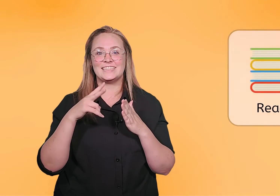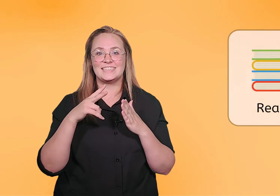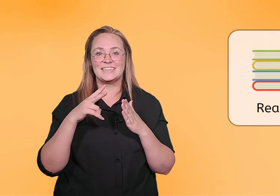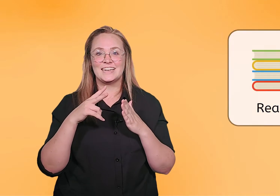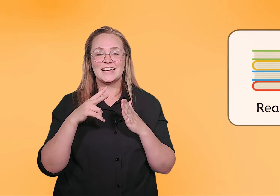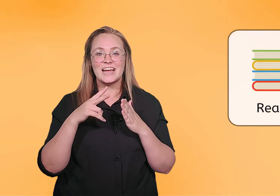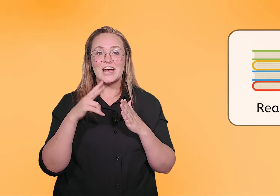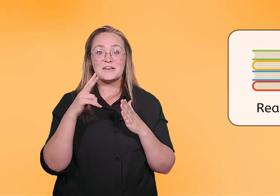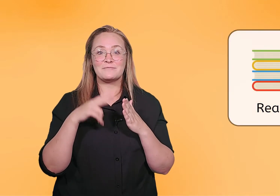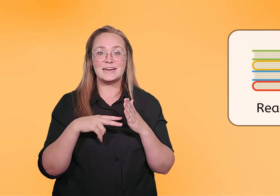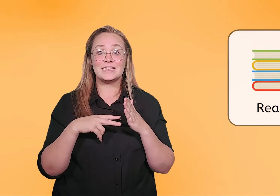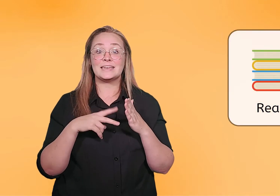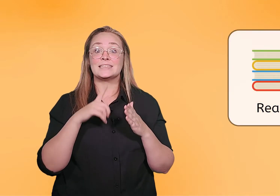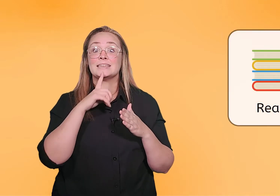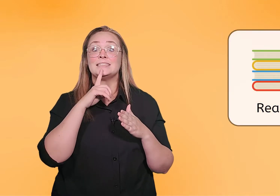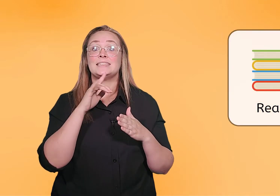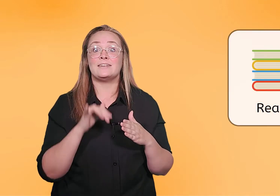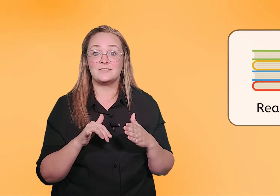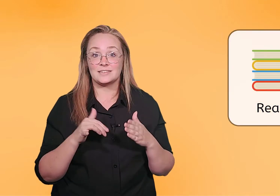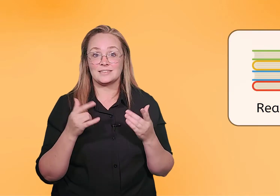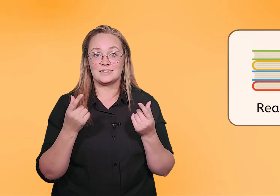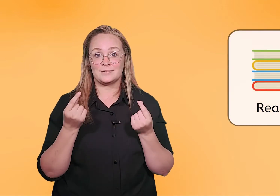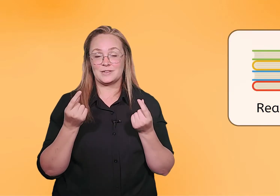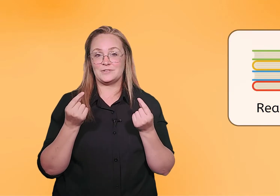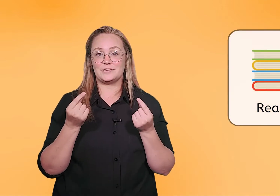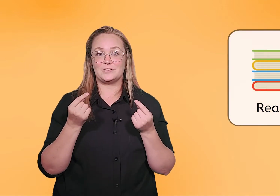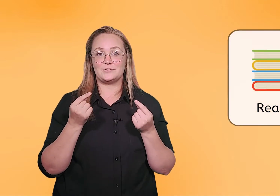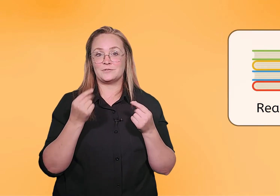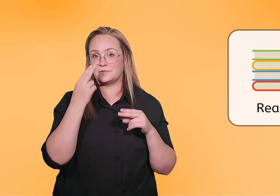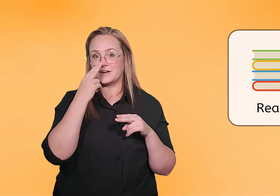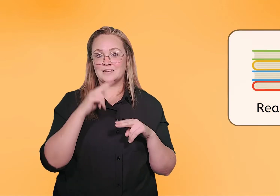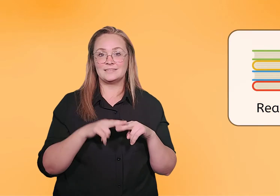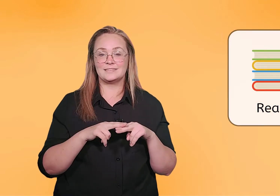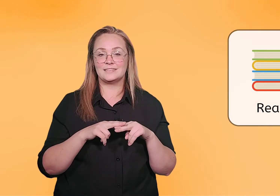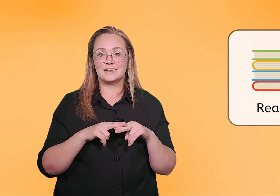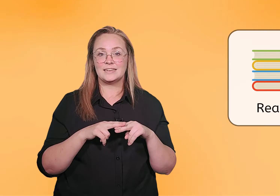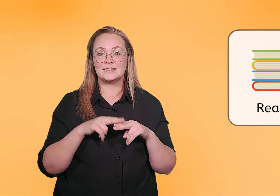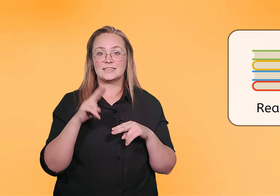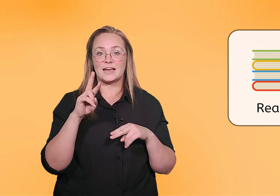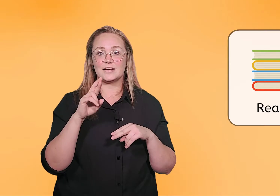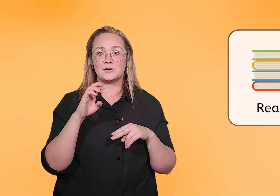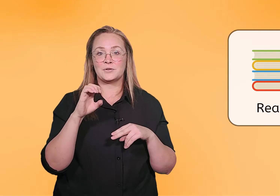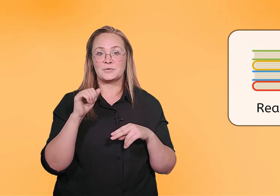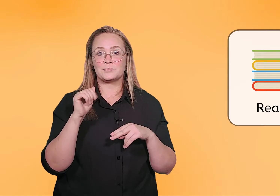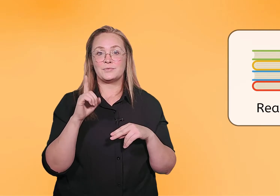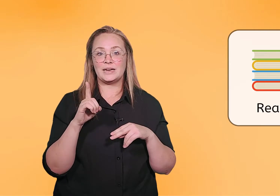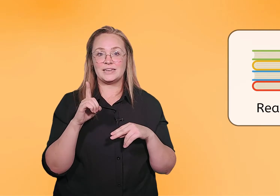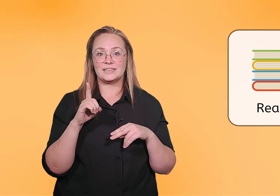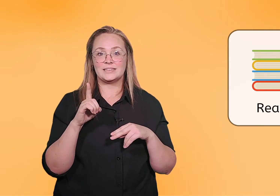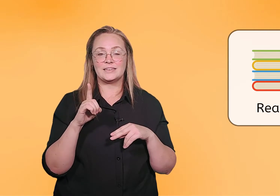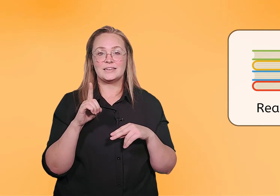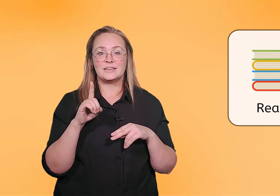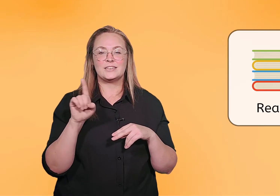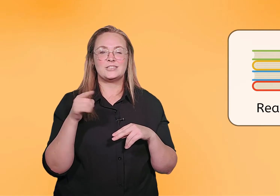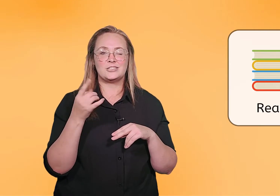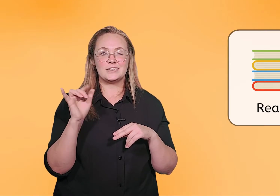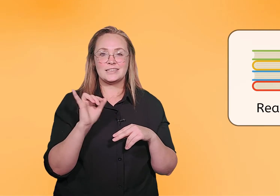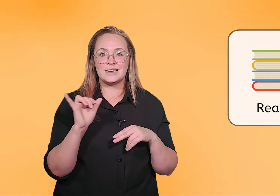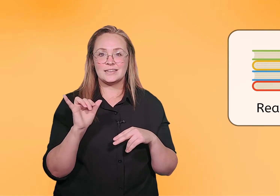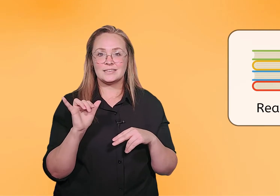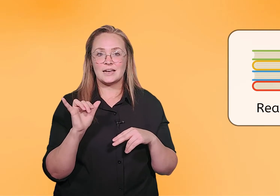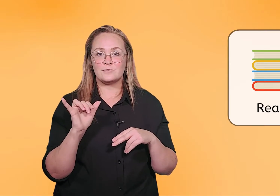it. Reading is definitely something you can do for fun. To sign read, just like in the sign